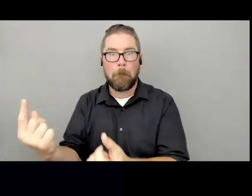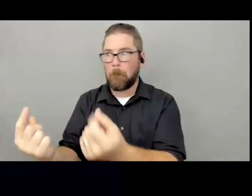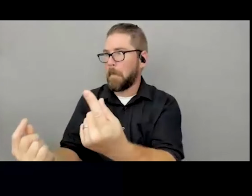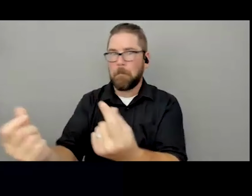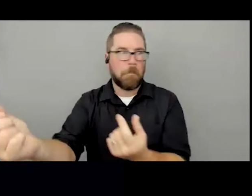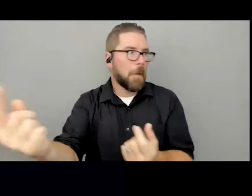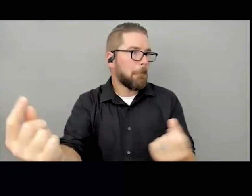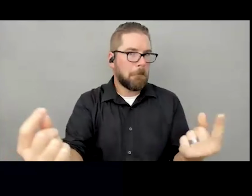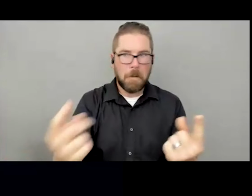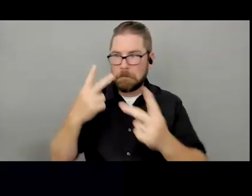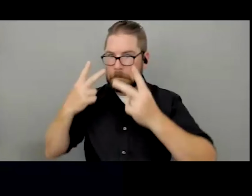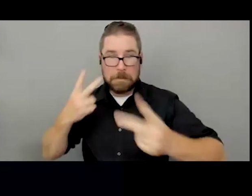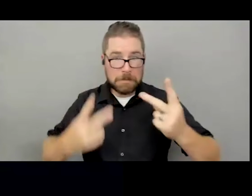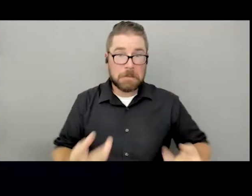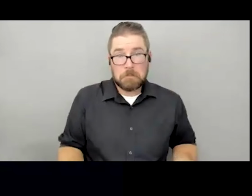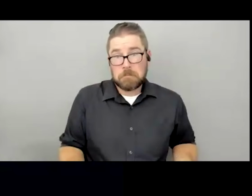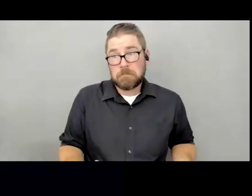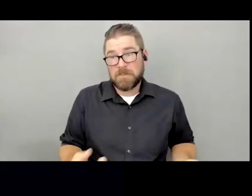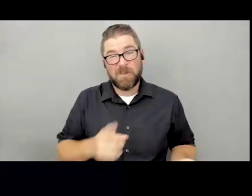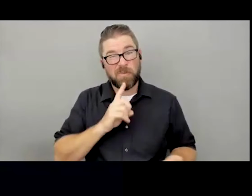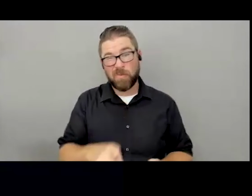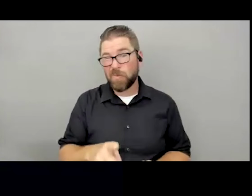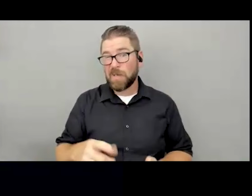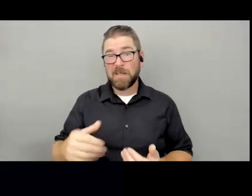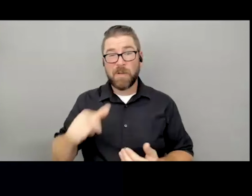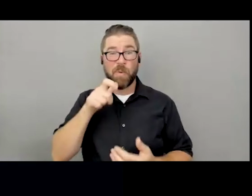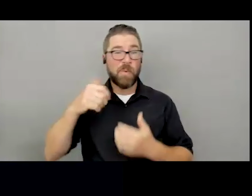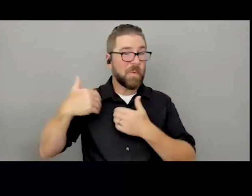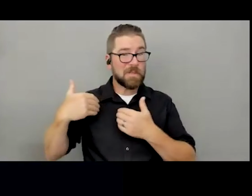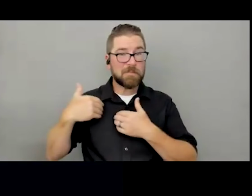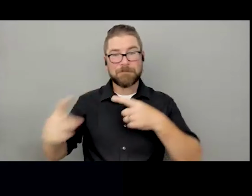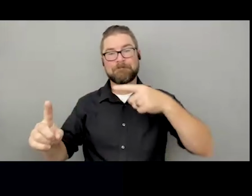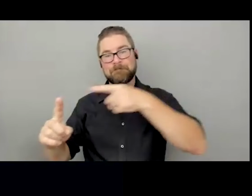to be able to reach out to us after those communication attempts.